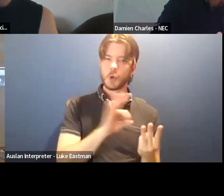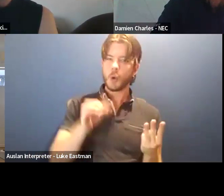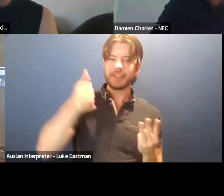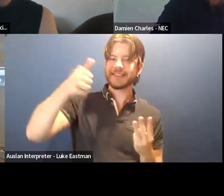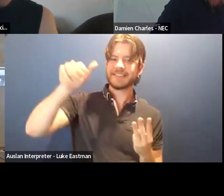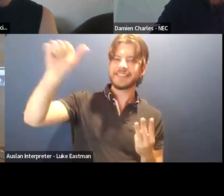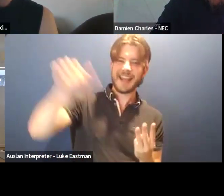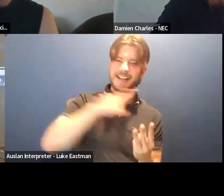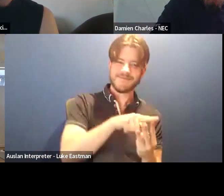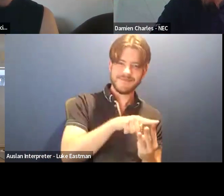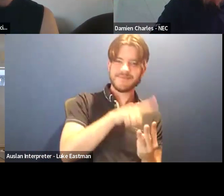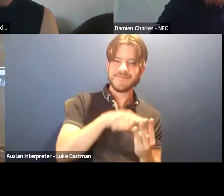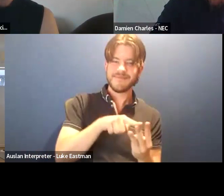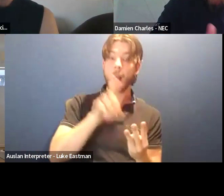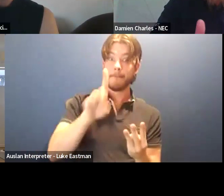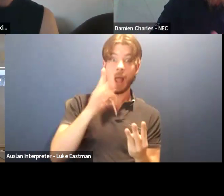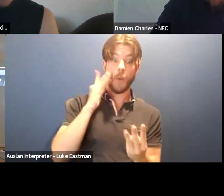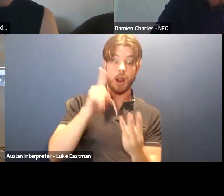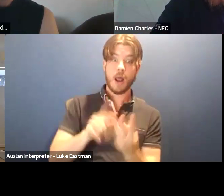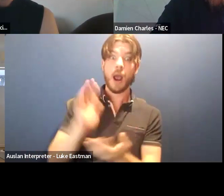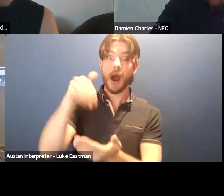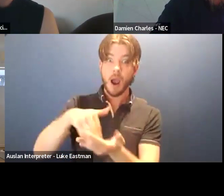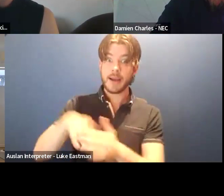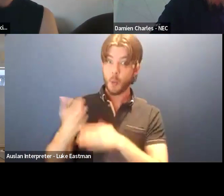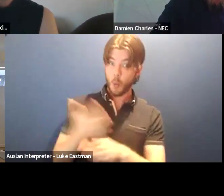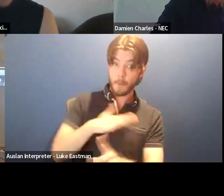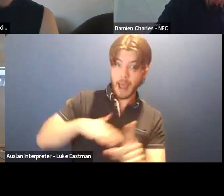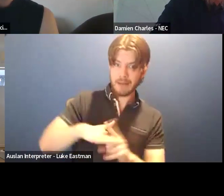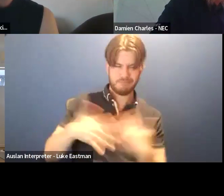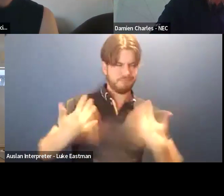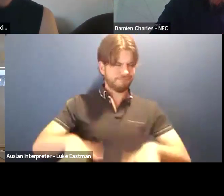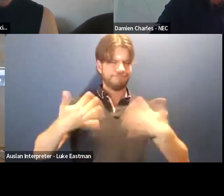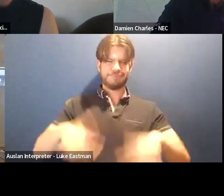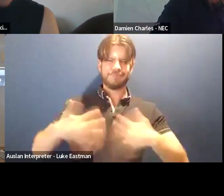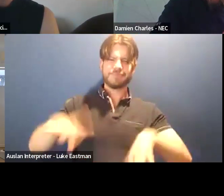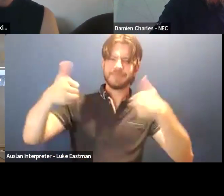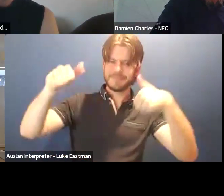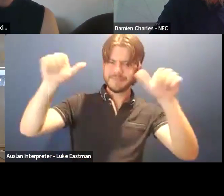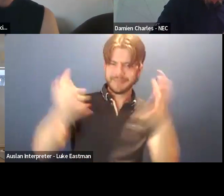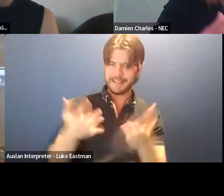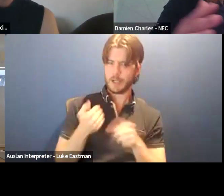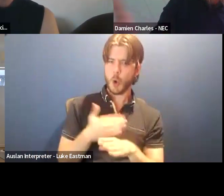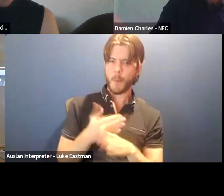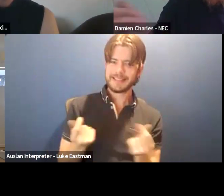the workplace part of the program they were 100% succeeding and moving into